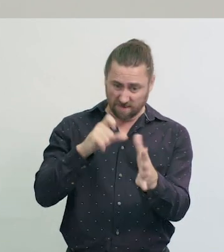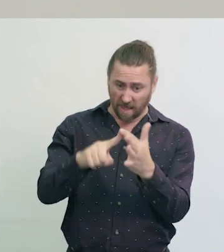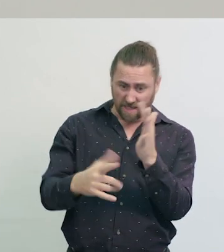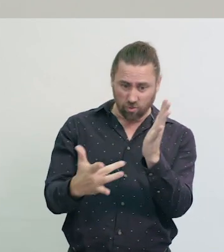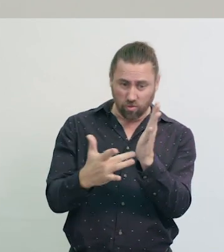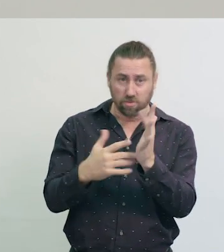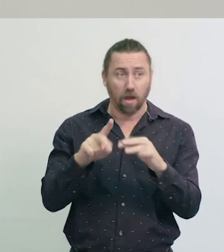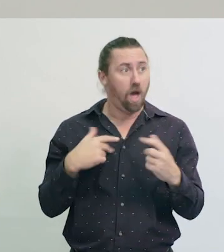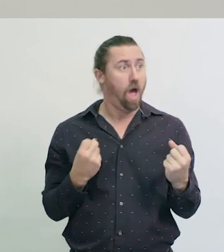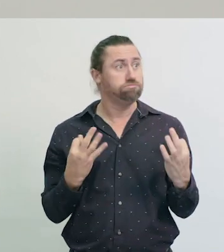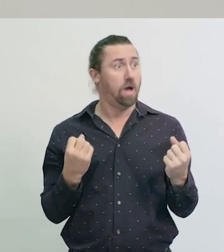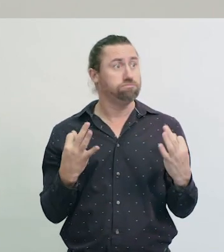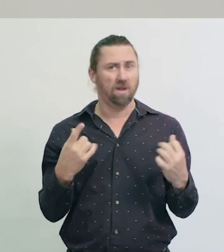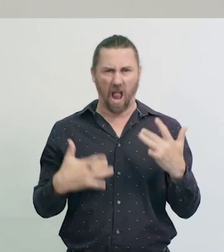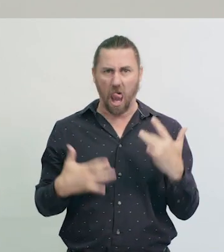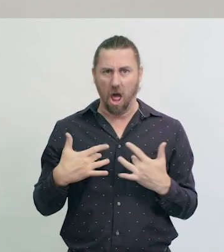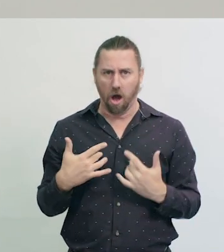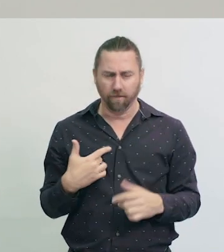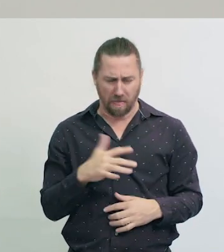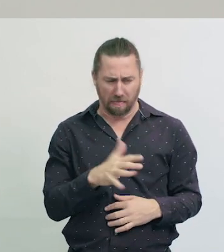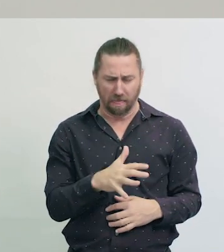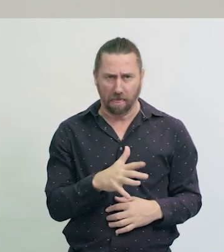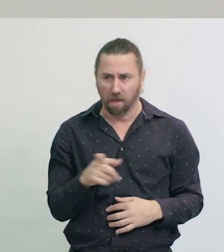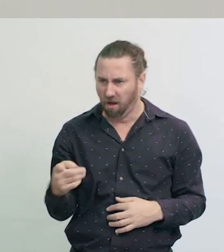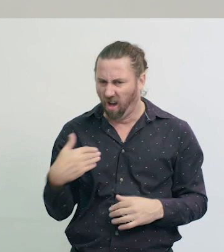This technology has improved the quality of our communications,